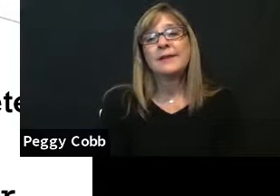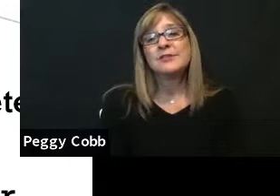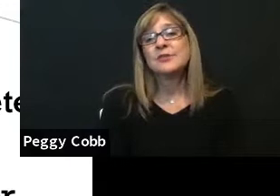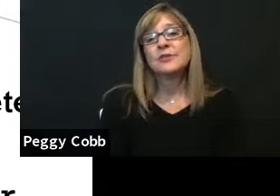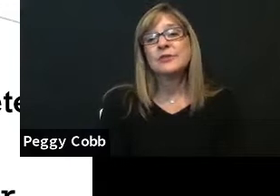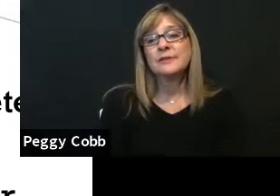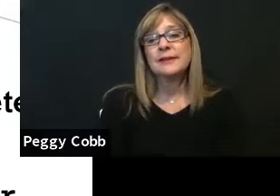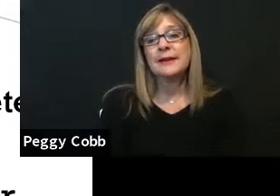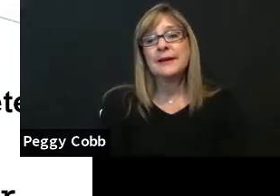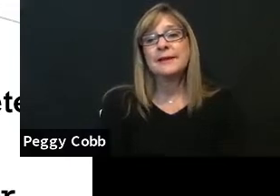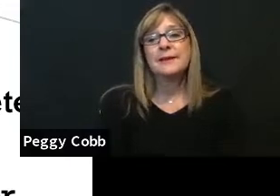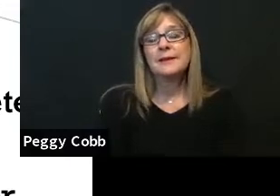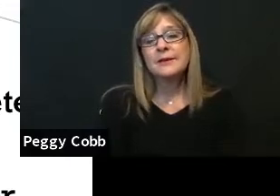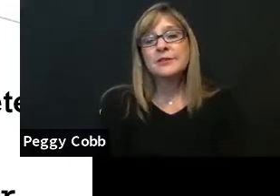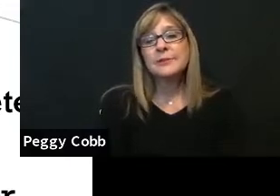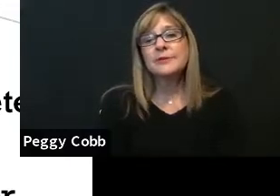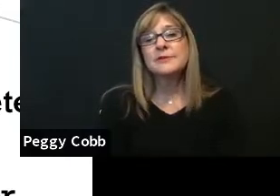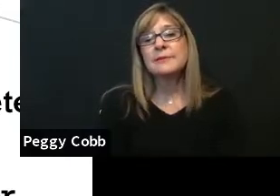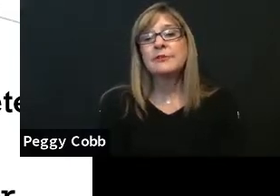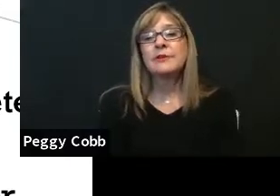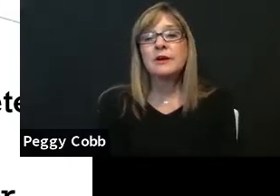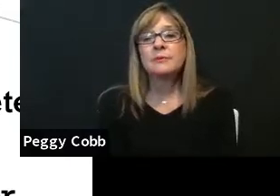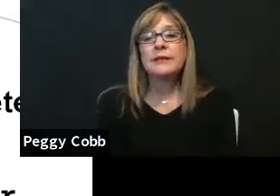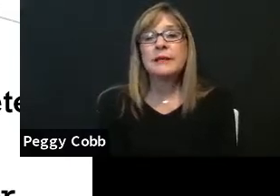And school they had an interpreter set up for an ARD meeting.